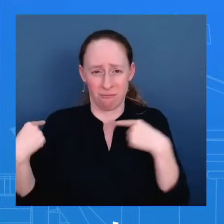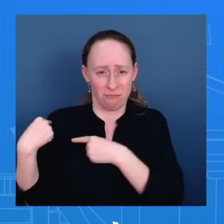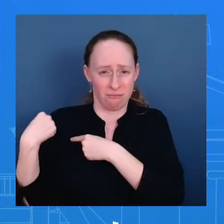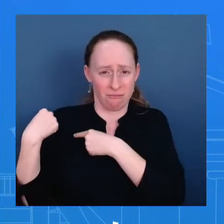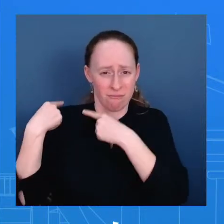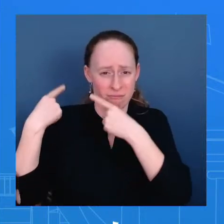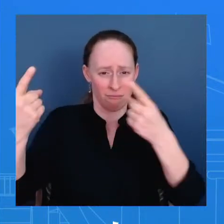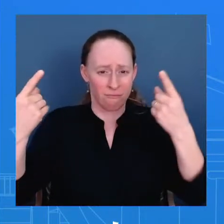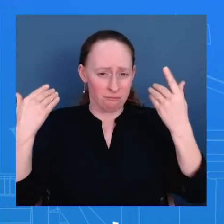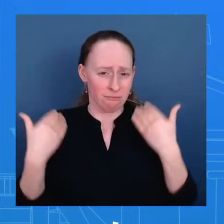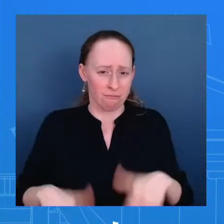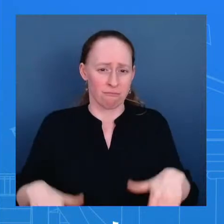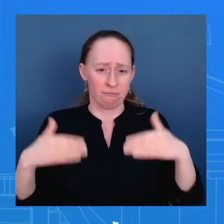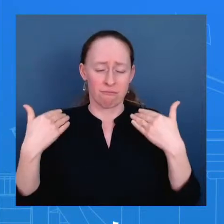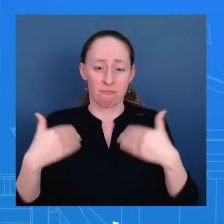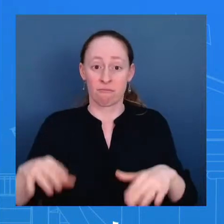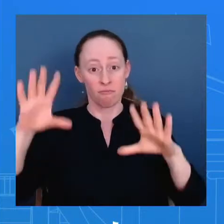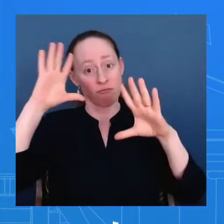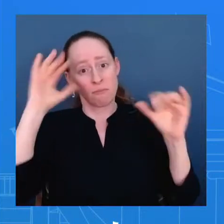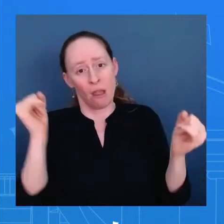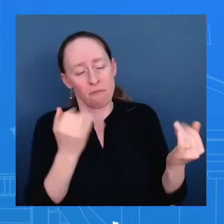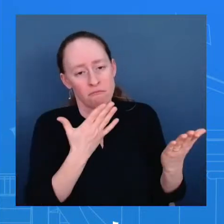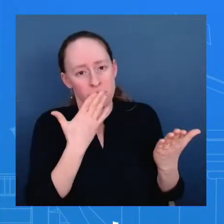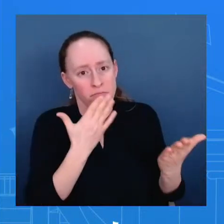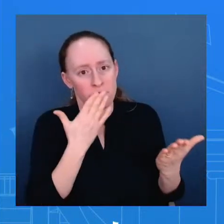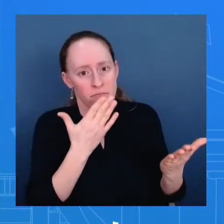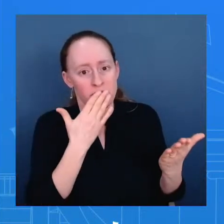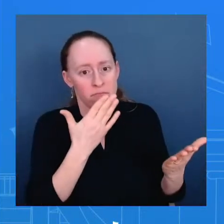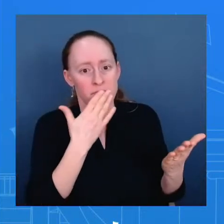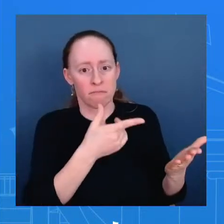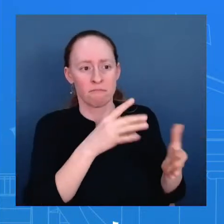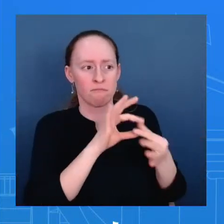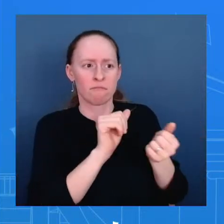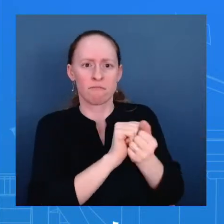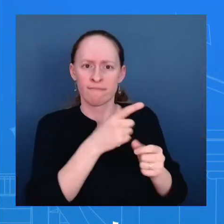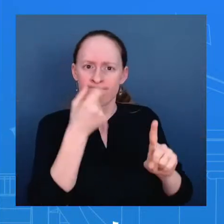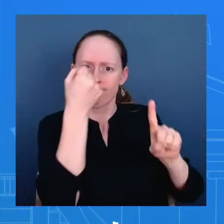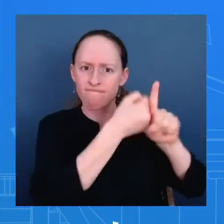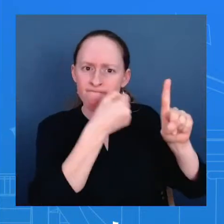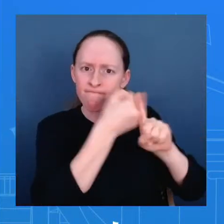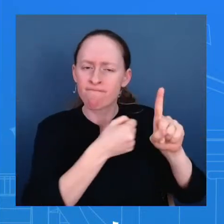her leadership on gun violence -- to fight gun violence across the country -- prevention, obviously, in leading the --